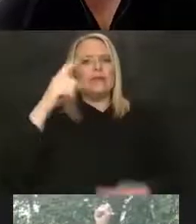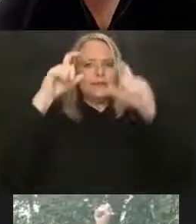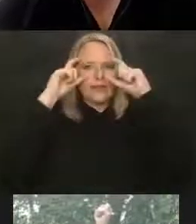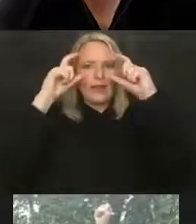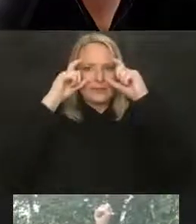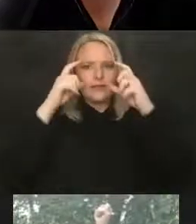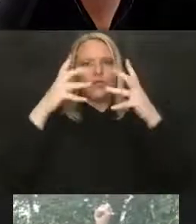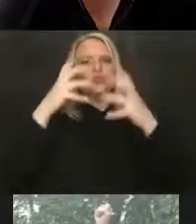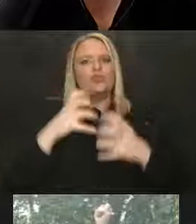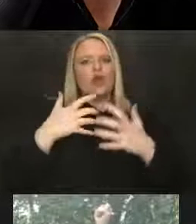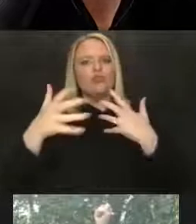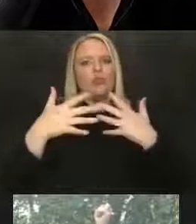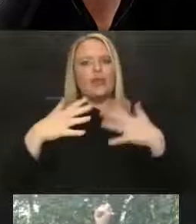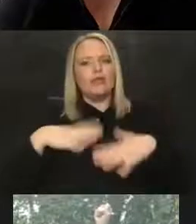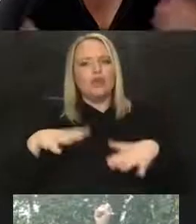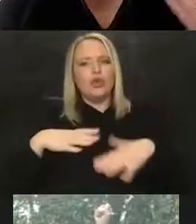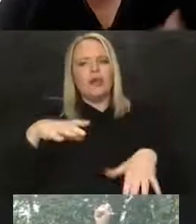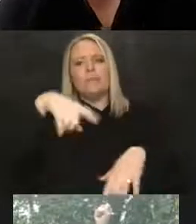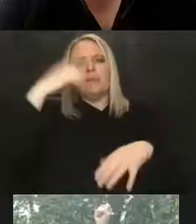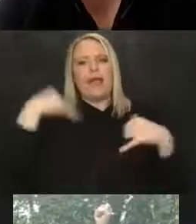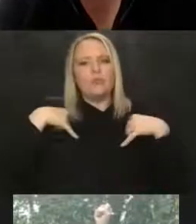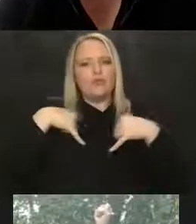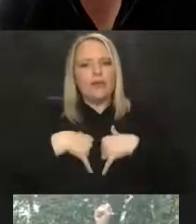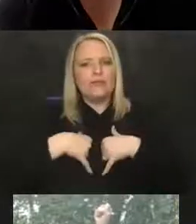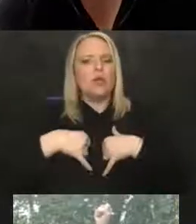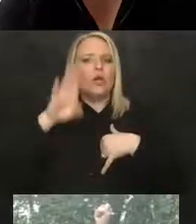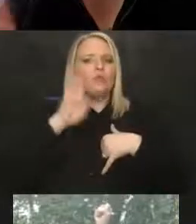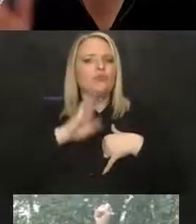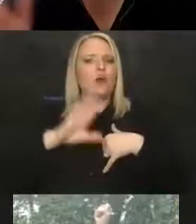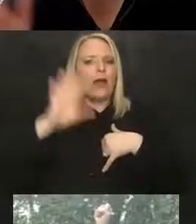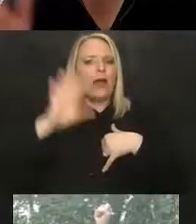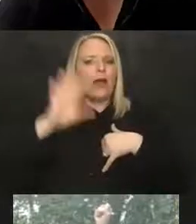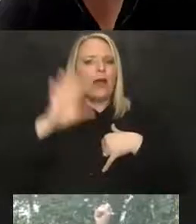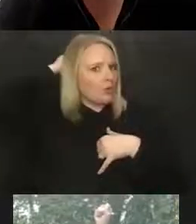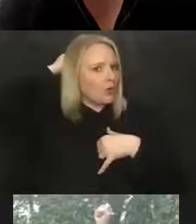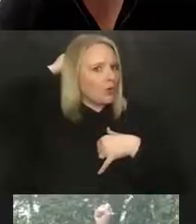grey shirt and black blazer, with brown hair up in a ponytail. There's a white wall behind me.